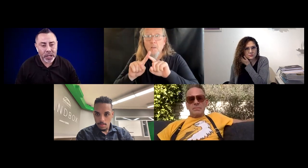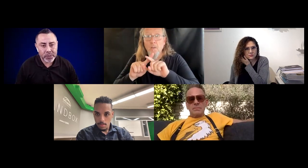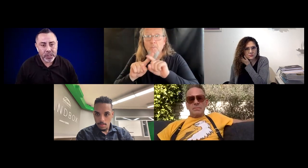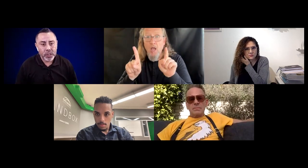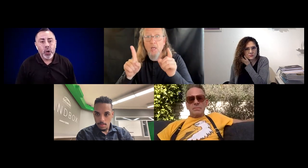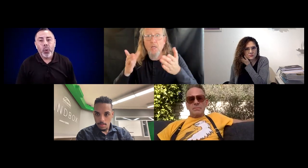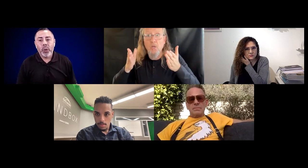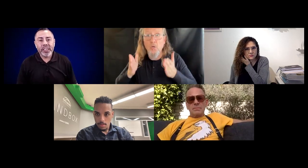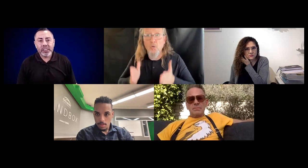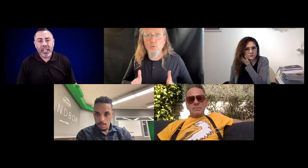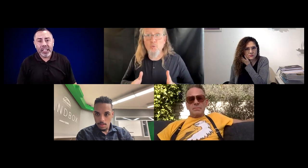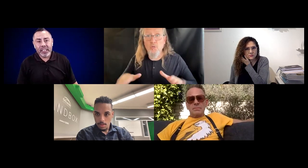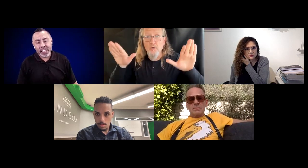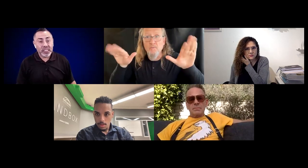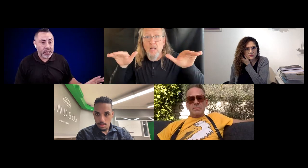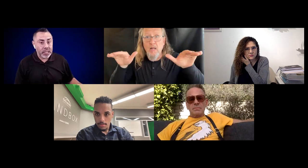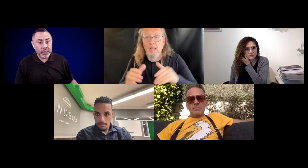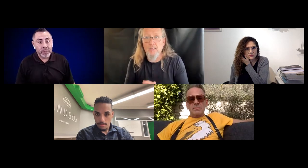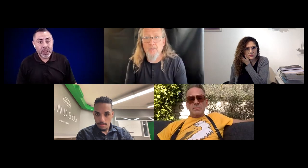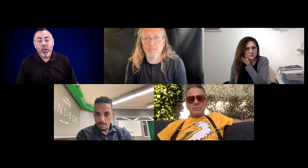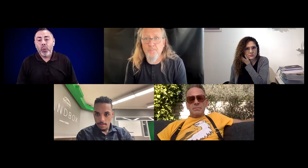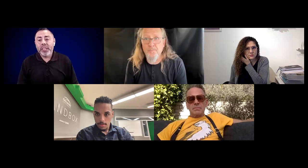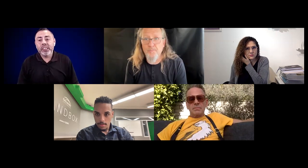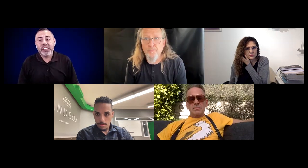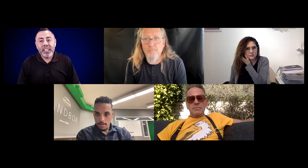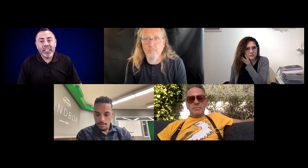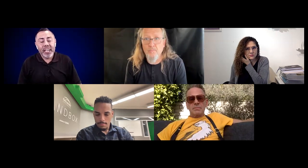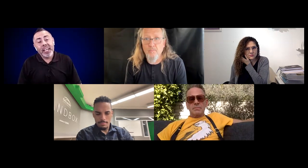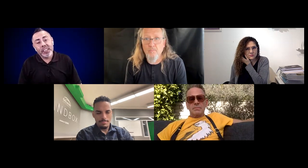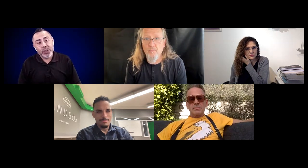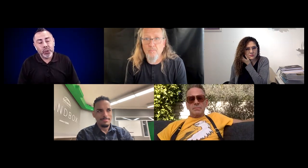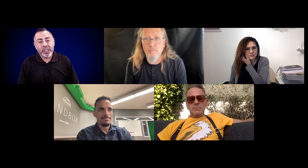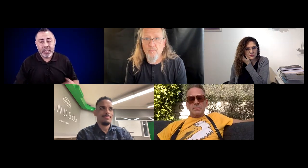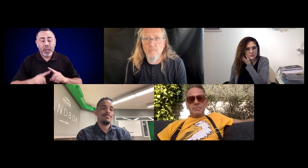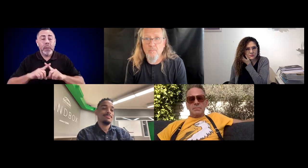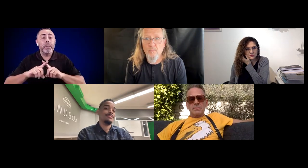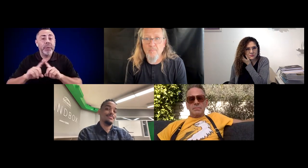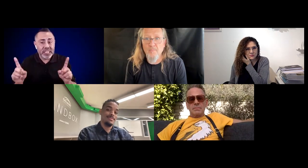What they're signing, that's the sign. What they're signing at this school is